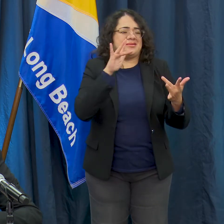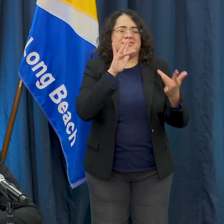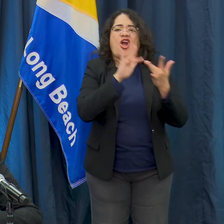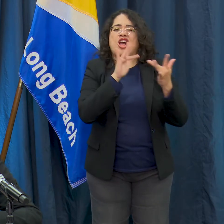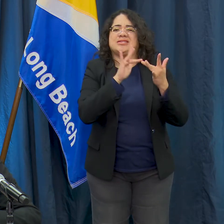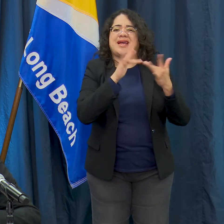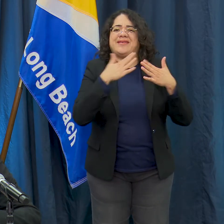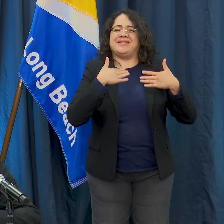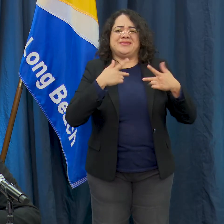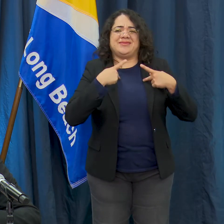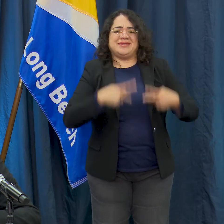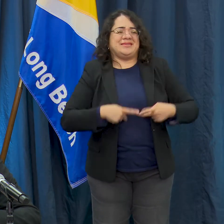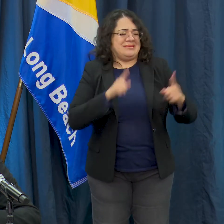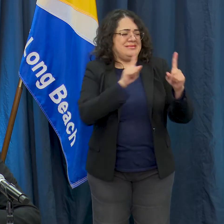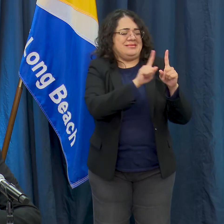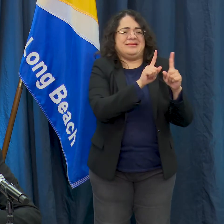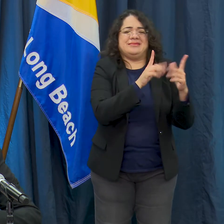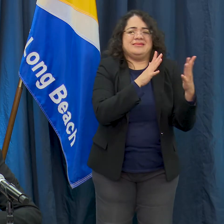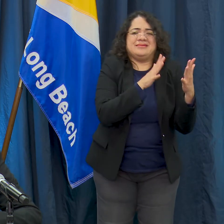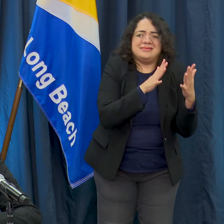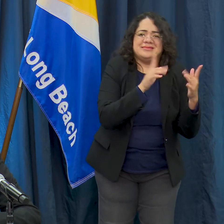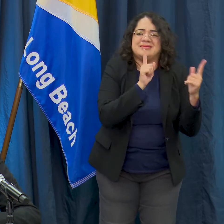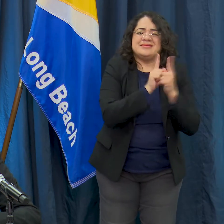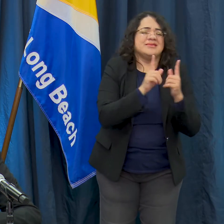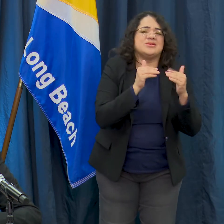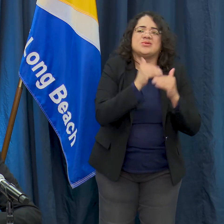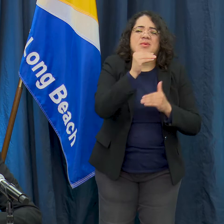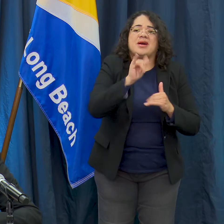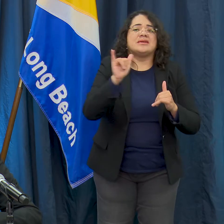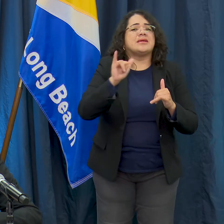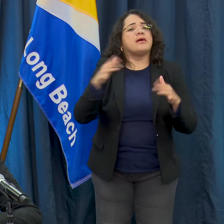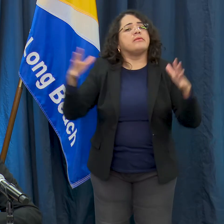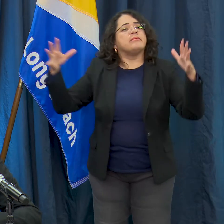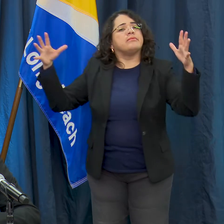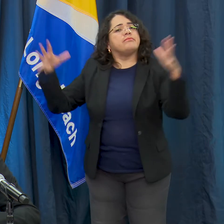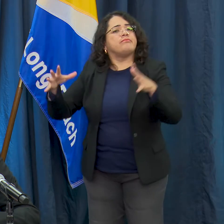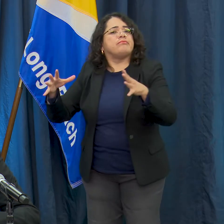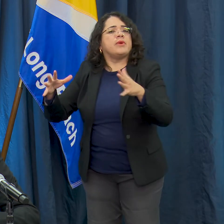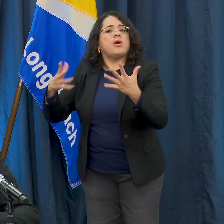the same thing goes for gatherings, those are just not activities